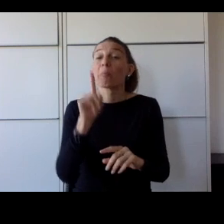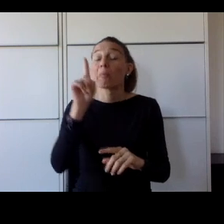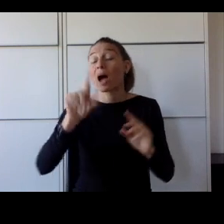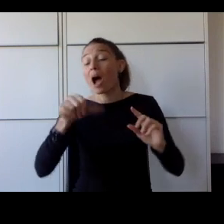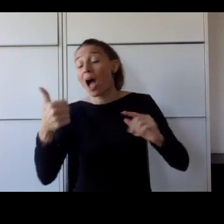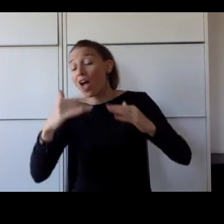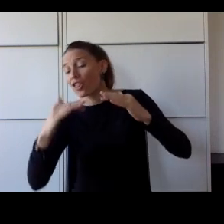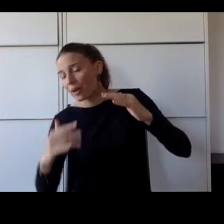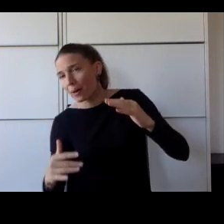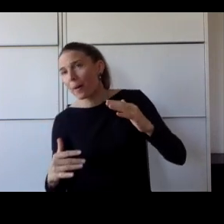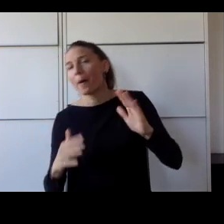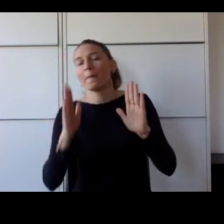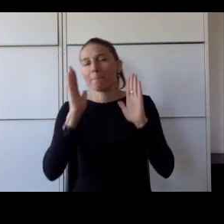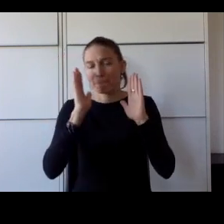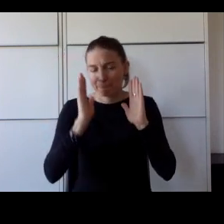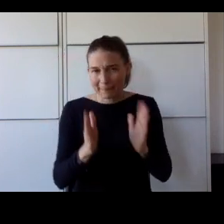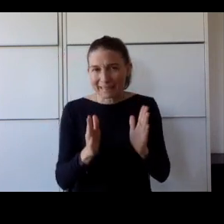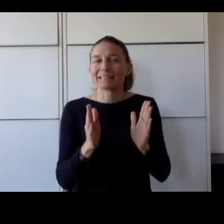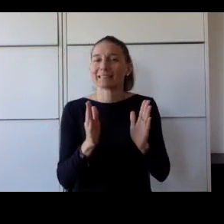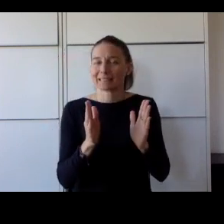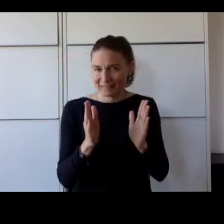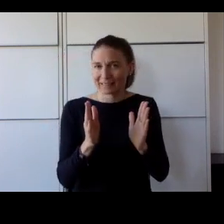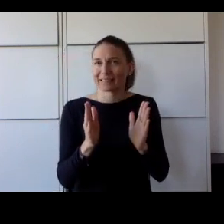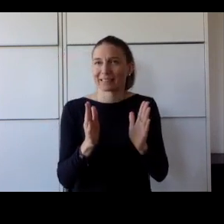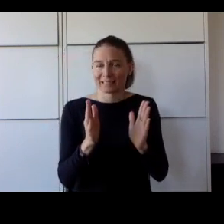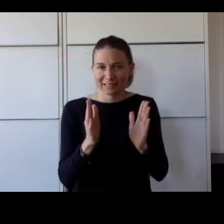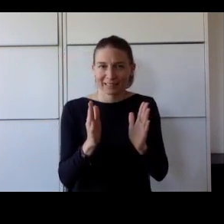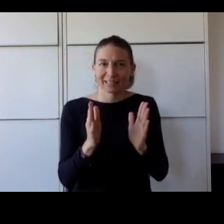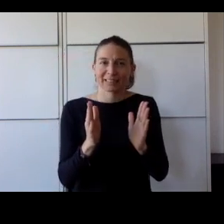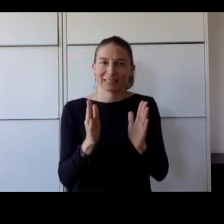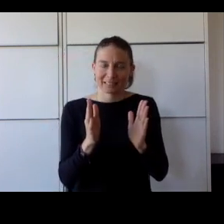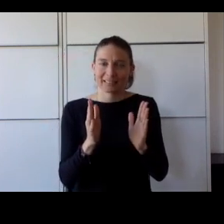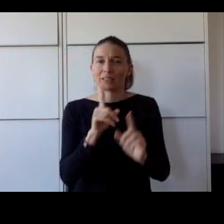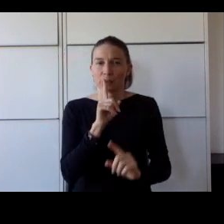we'll take them remotely and answer them later in writing